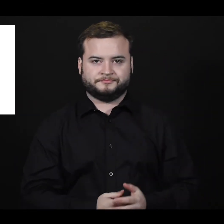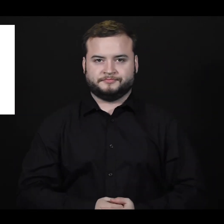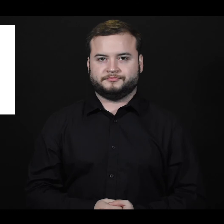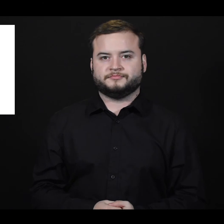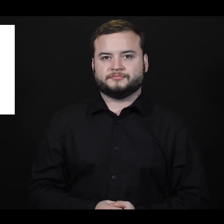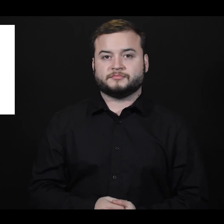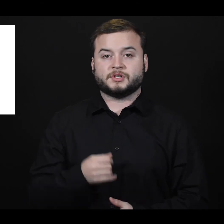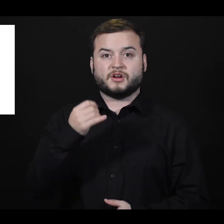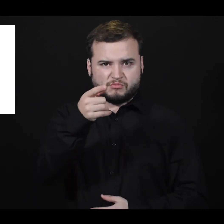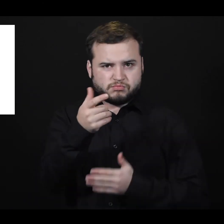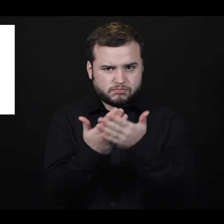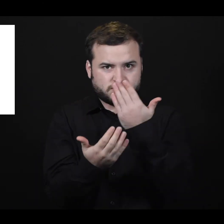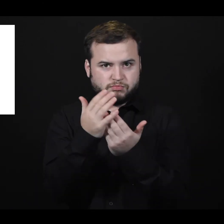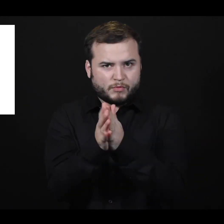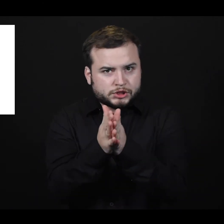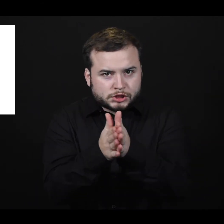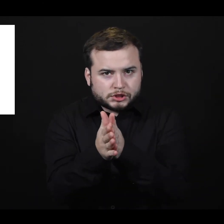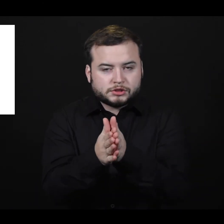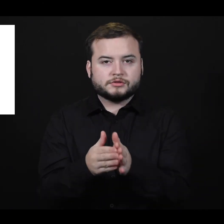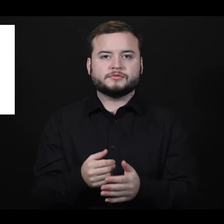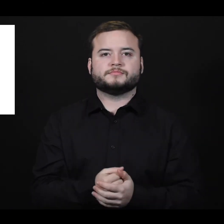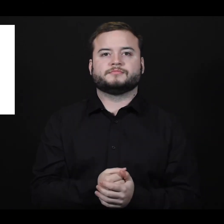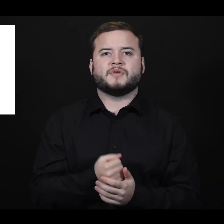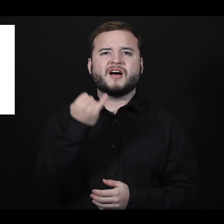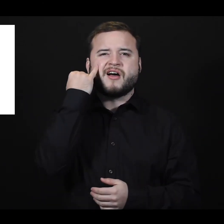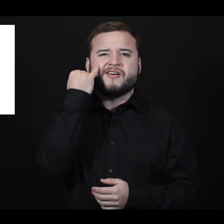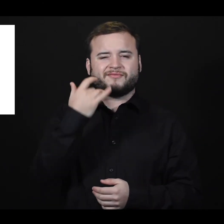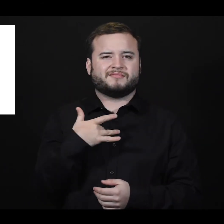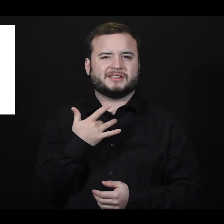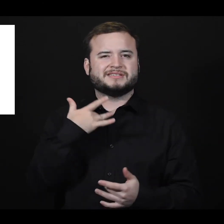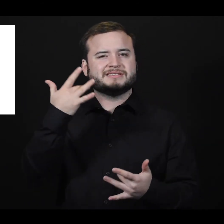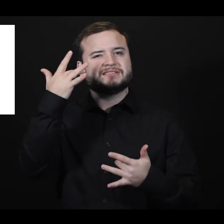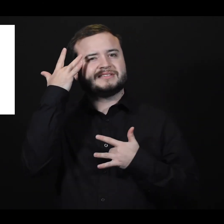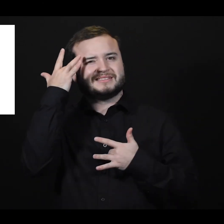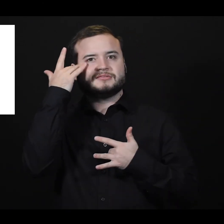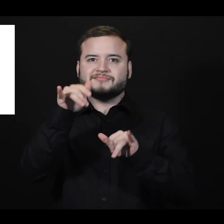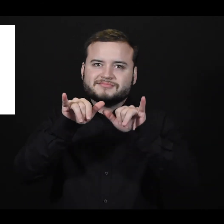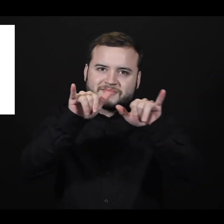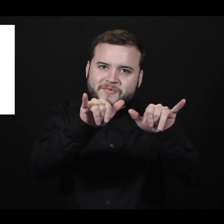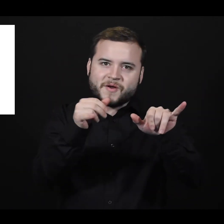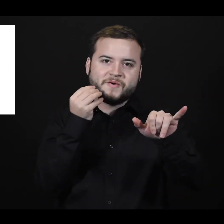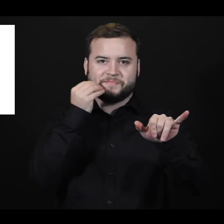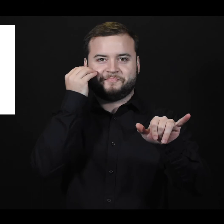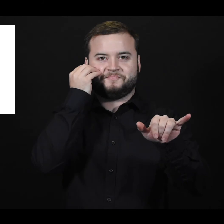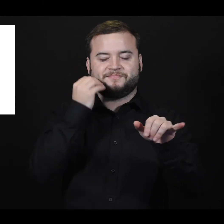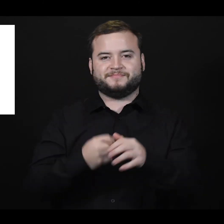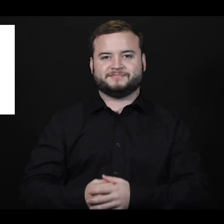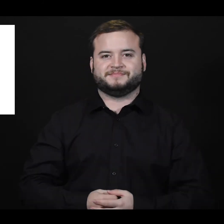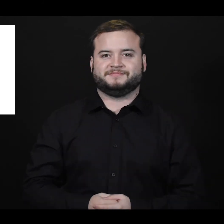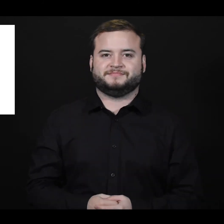Wash your hands. And stay home if you’re sick.